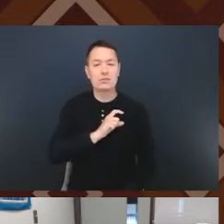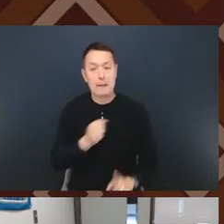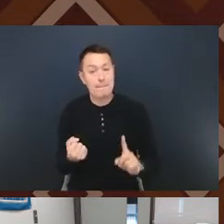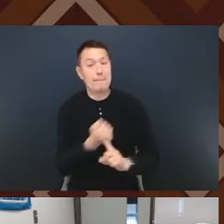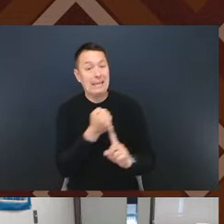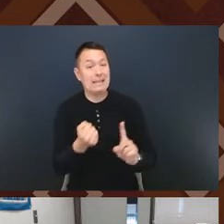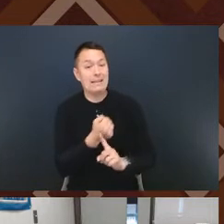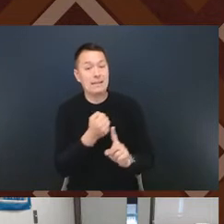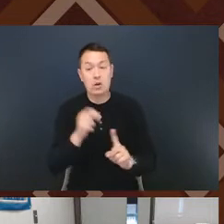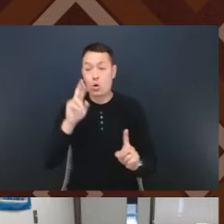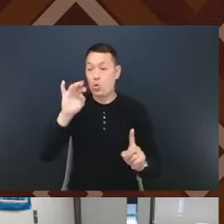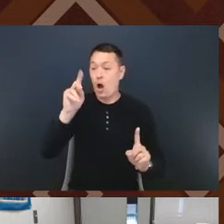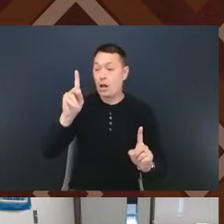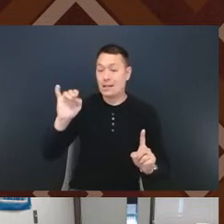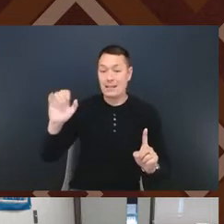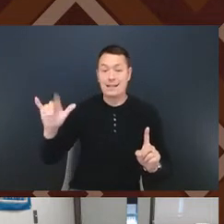But over the course of of